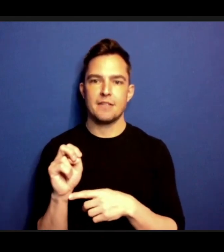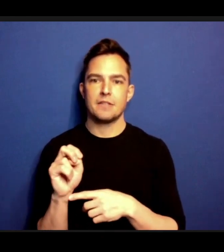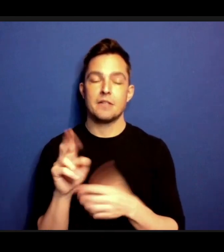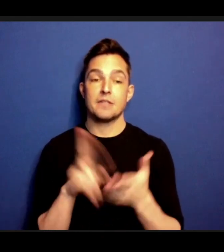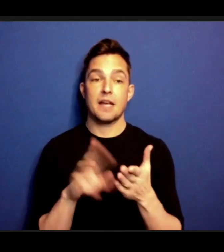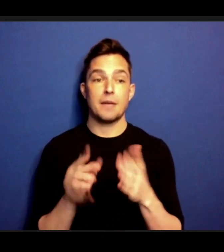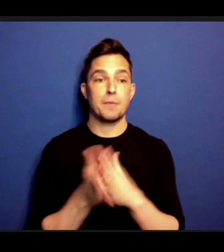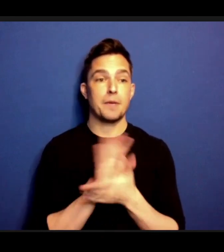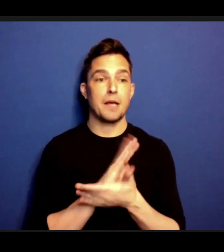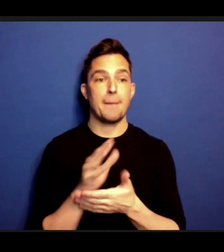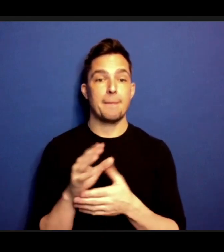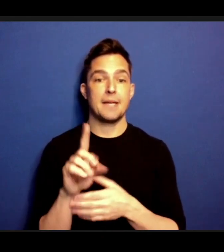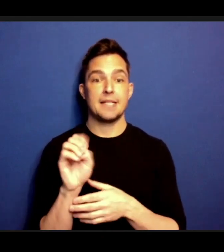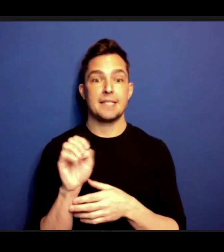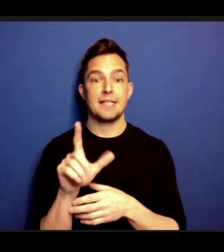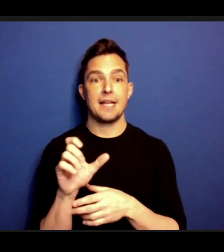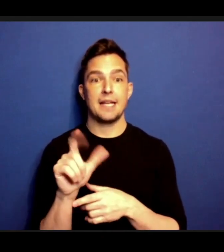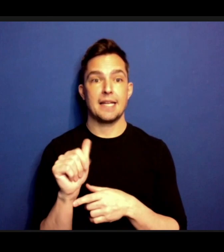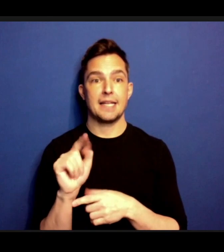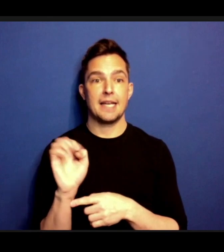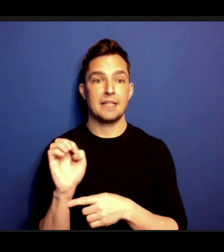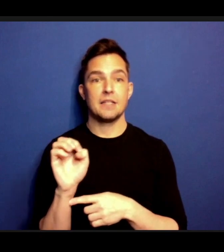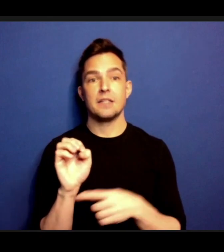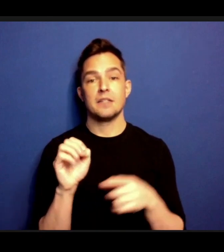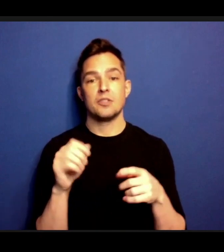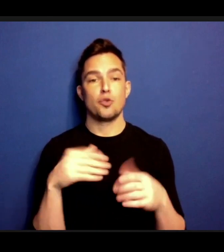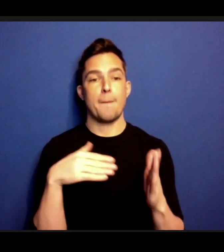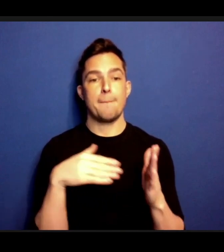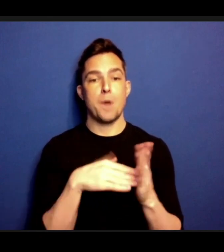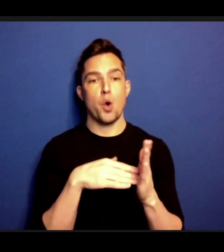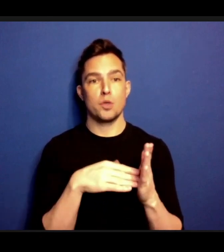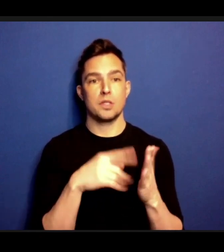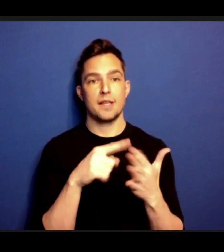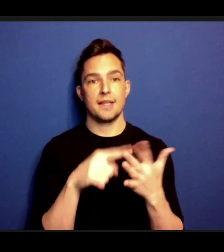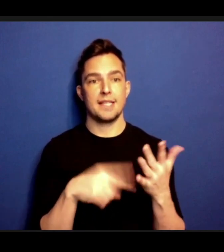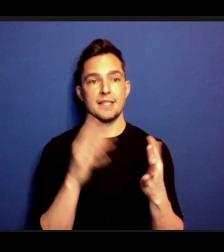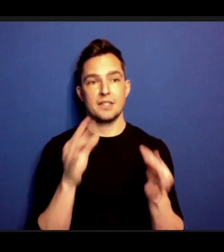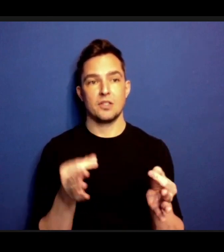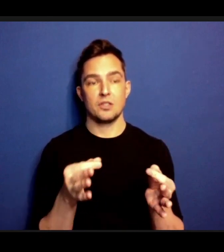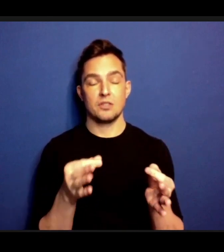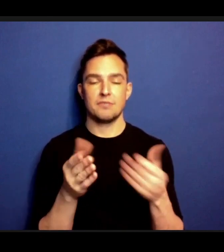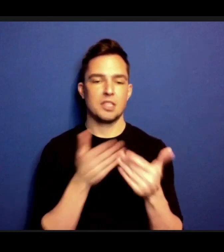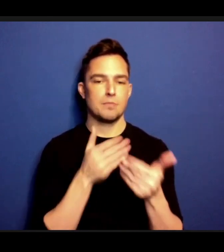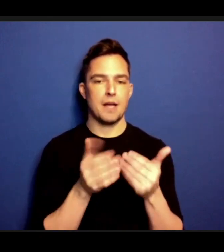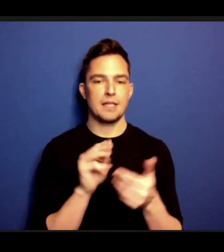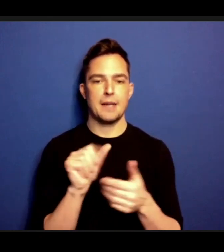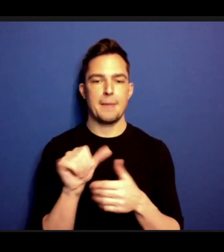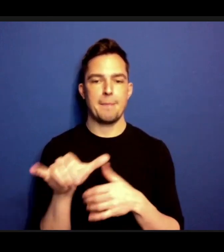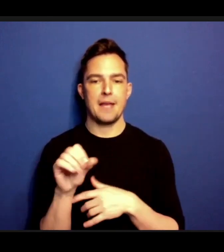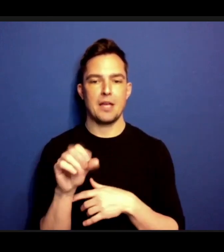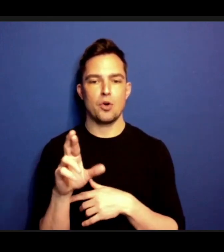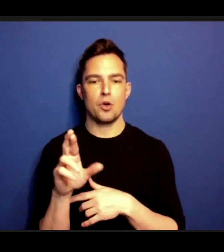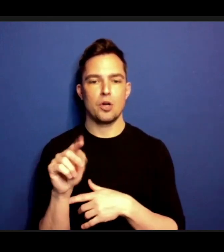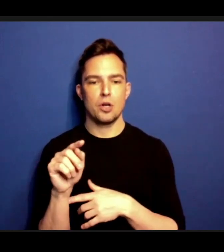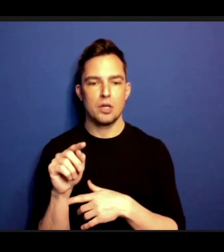council meetings to oppose these decisions. Despite Mayor Tory's more recent increase